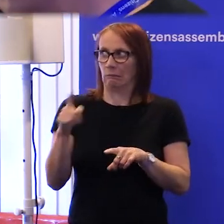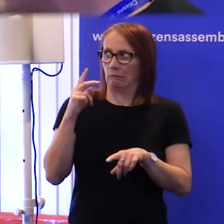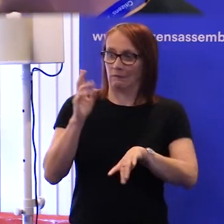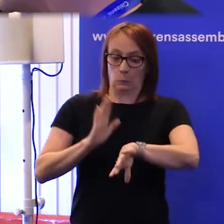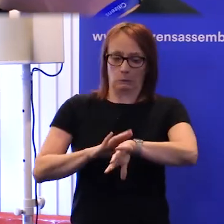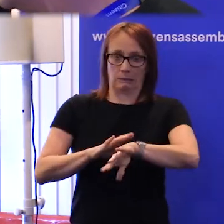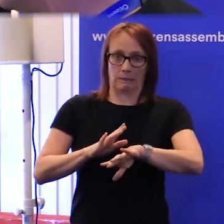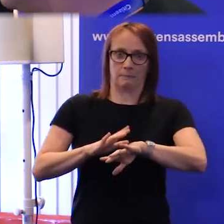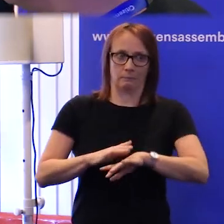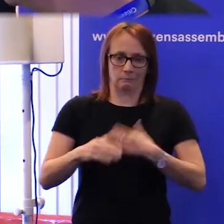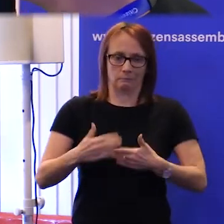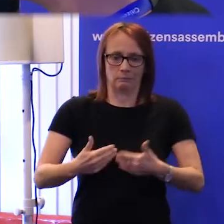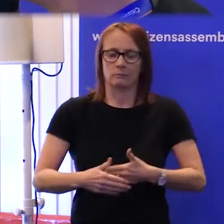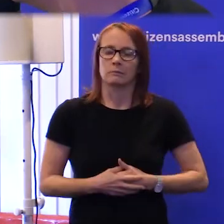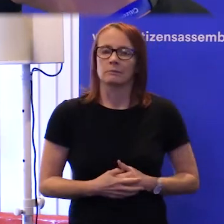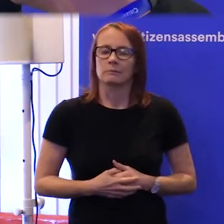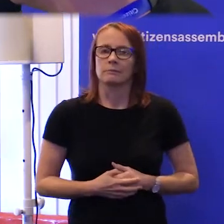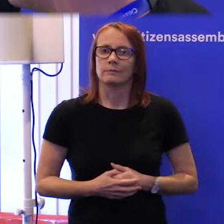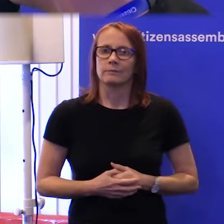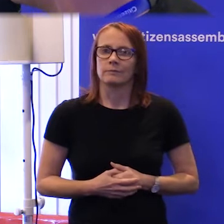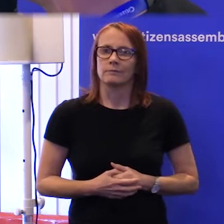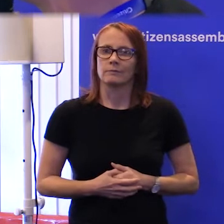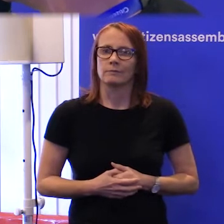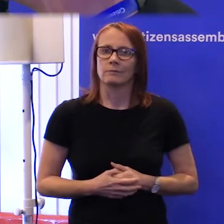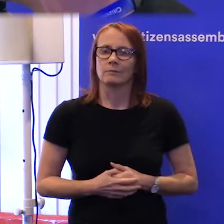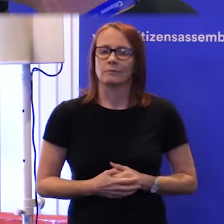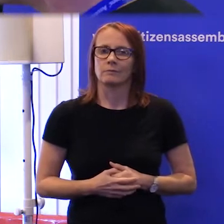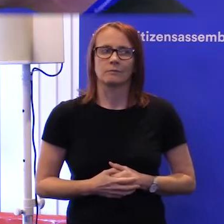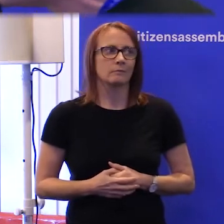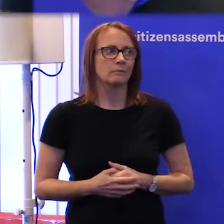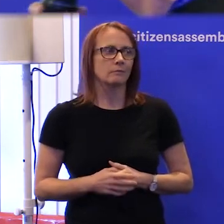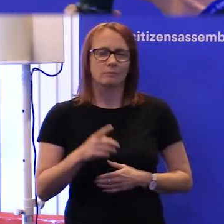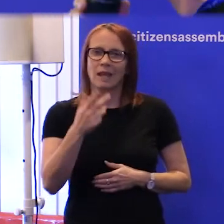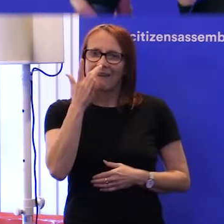up really quickly but you know what what we're looking at is that feat news isn't